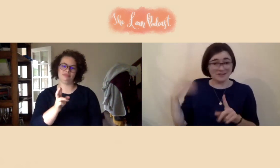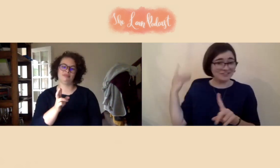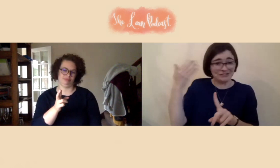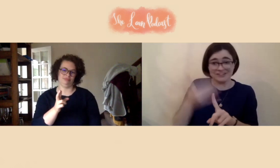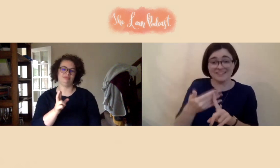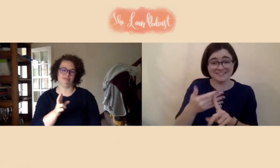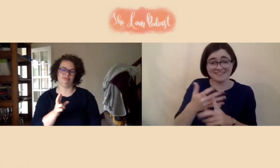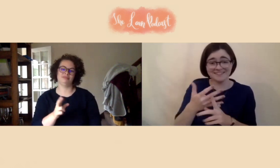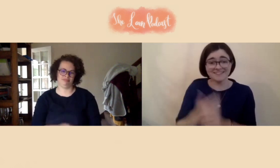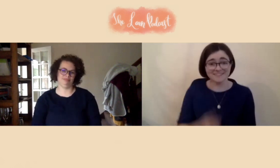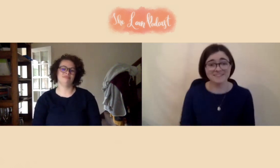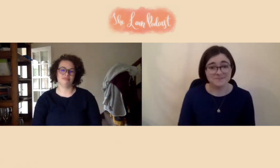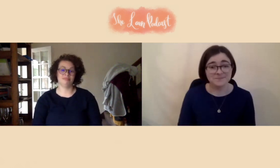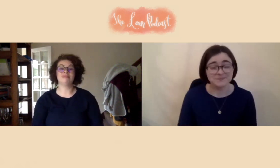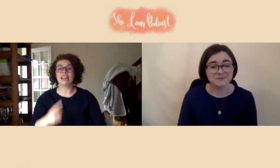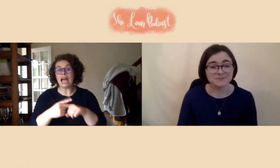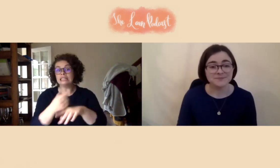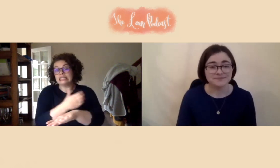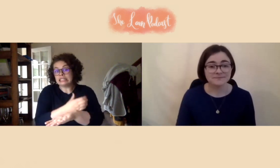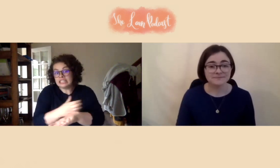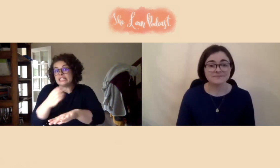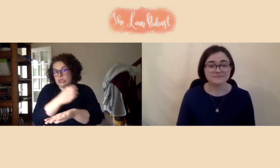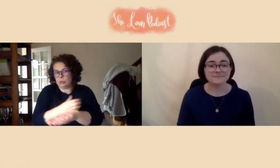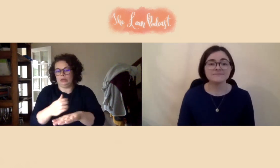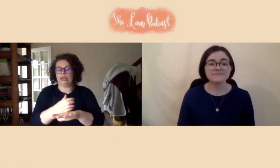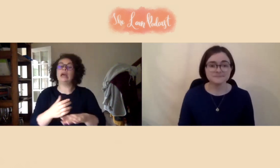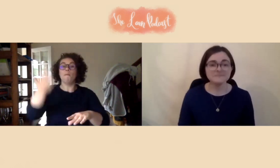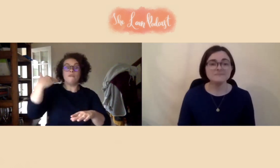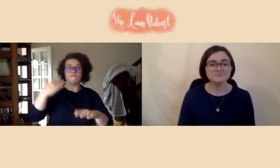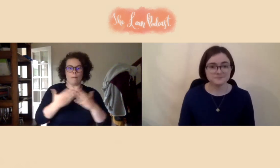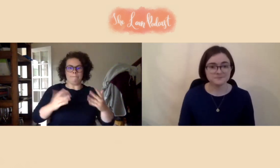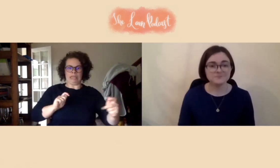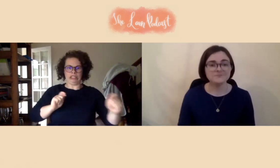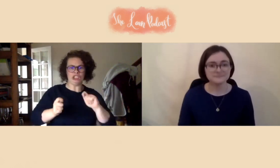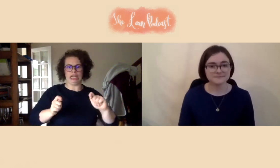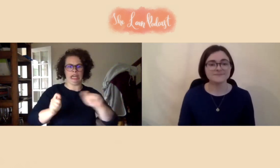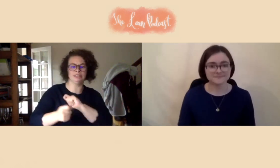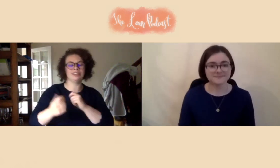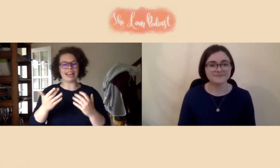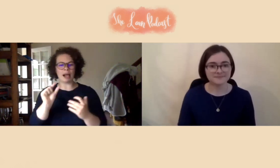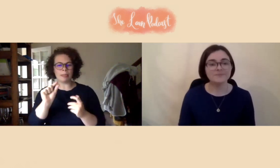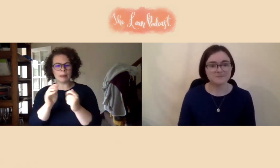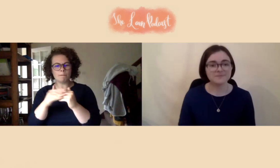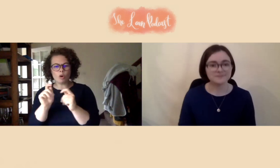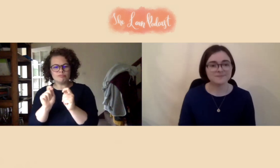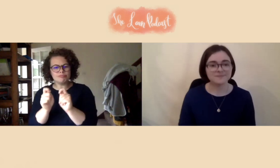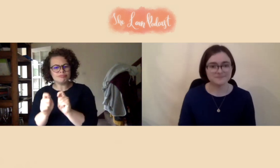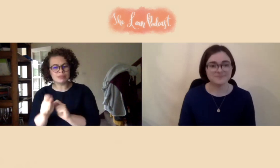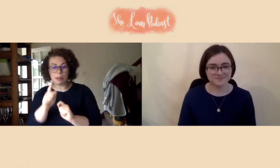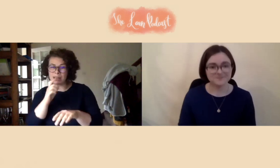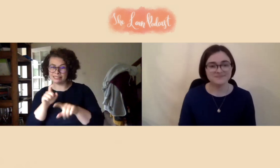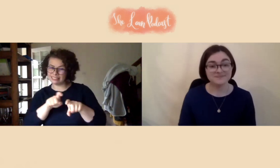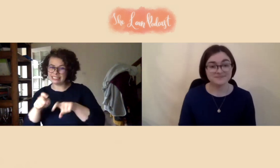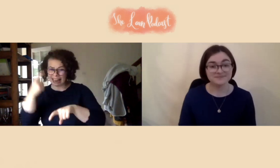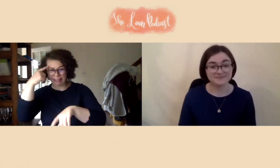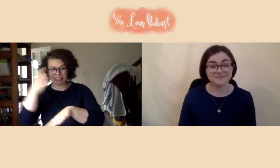I don't think the adaptations are as drastic. I think they're much more fine tuned now. But yeah, yeah, Yeah.